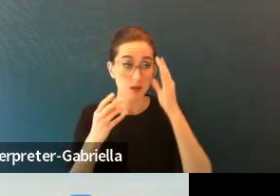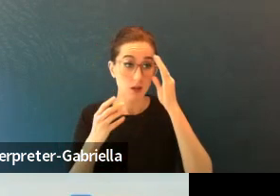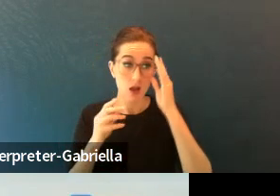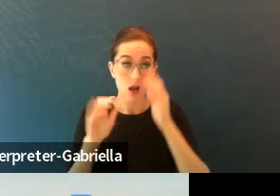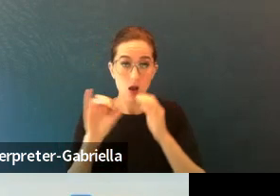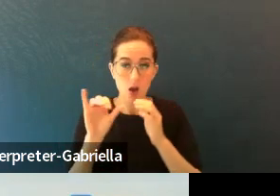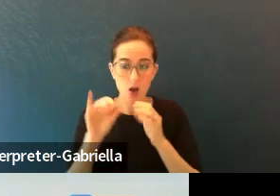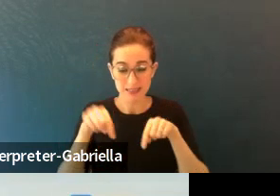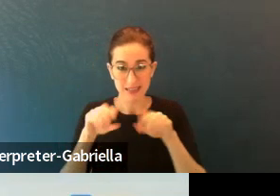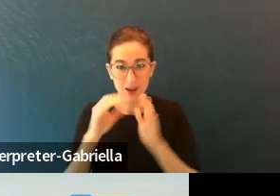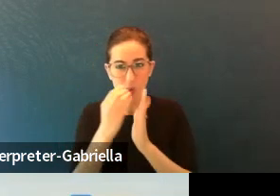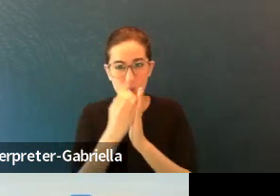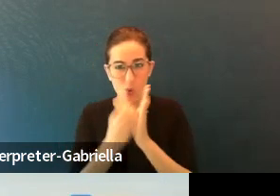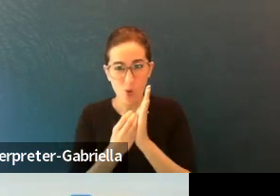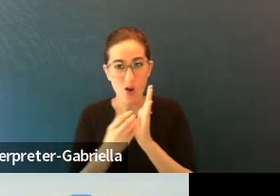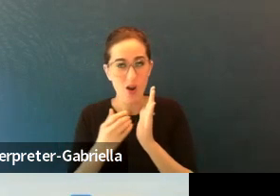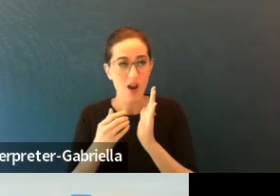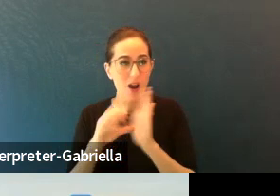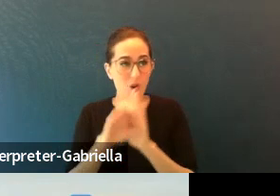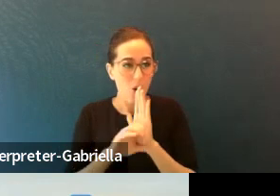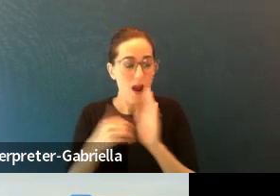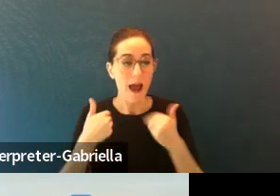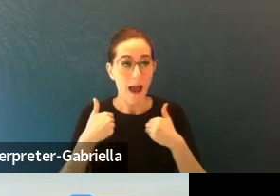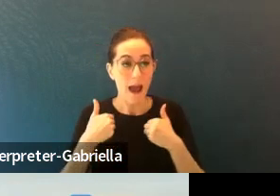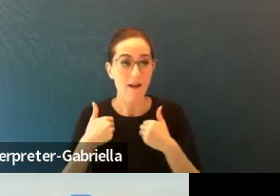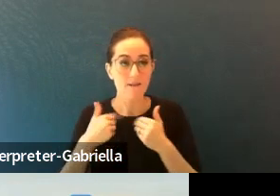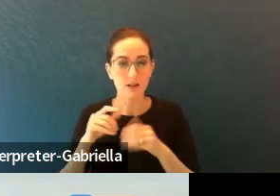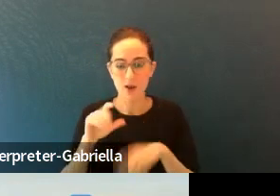which may also be really important to better understand are there